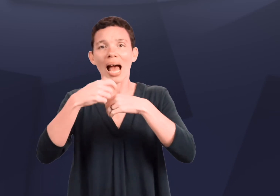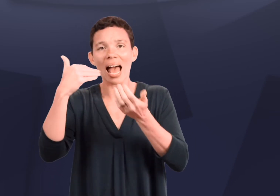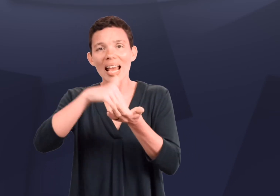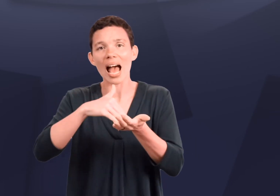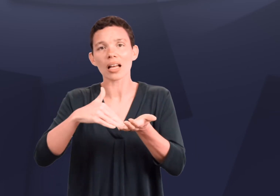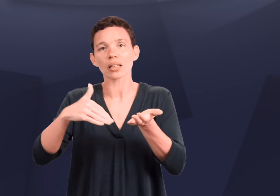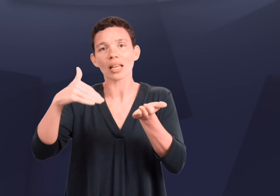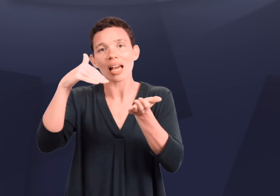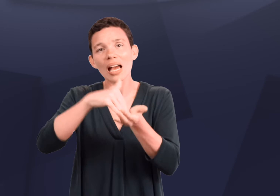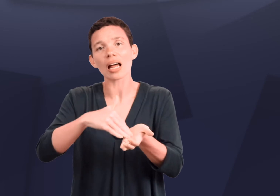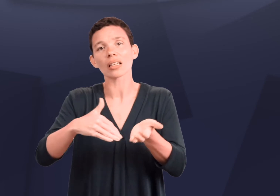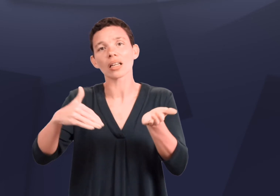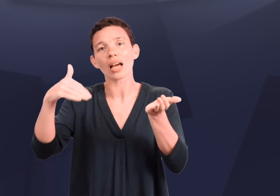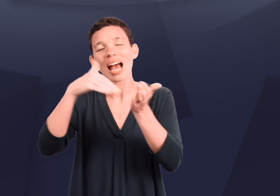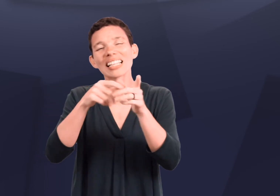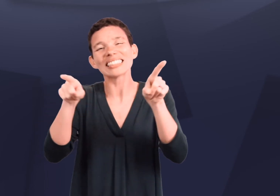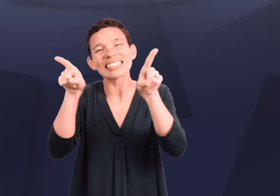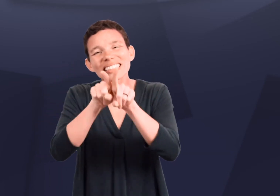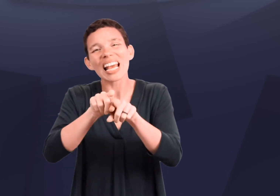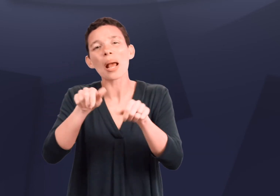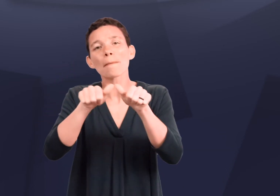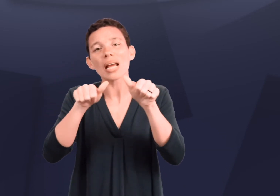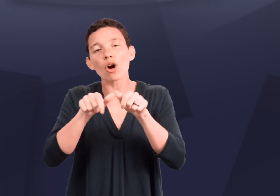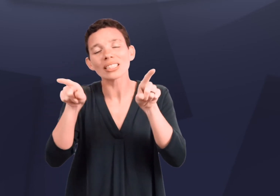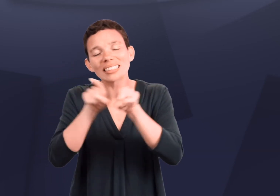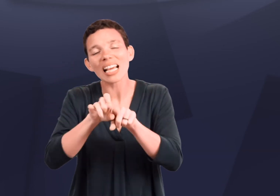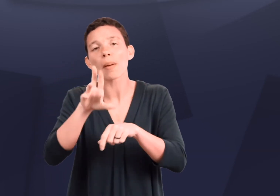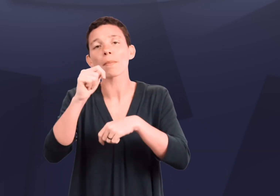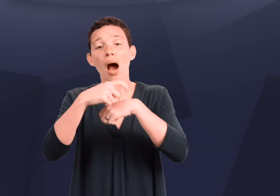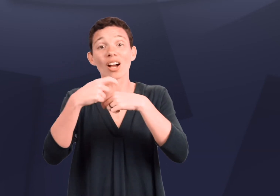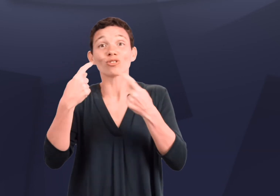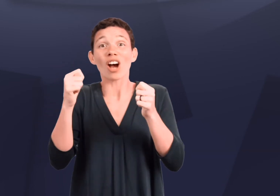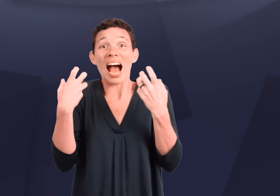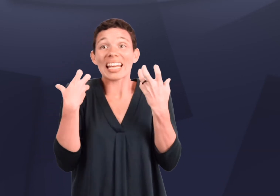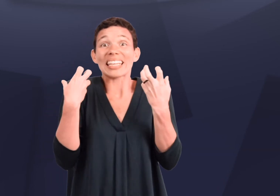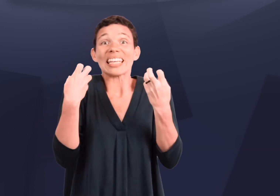One isn't a big deal but imagine if it's cut again and again and again.